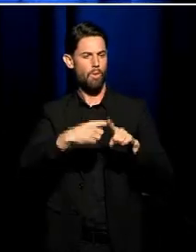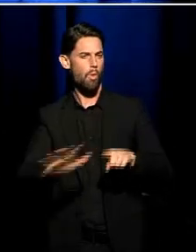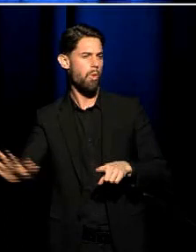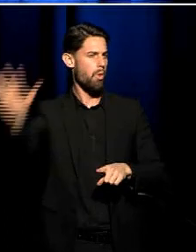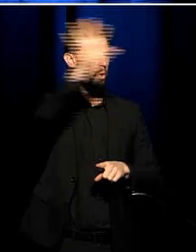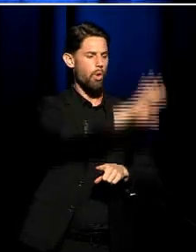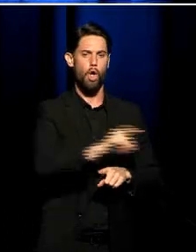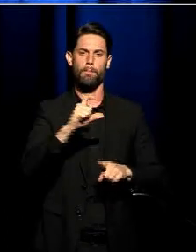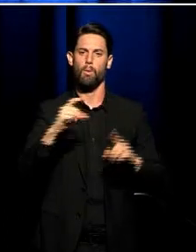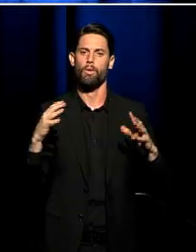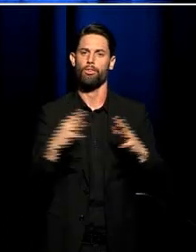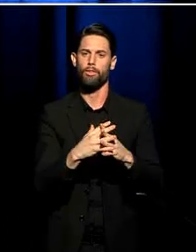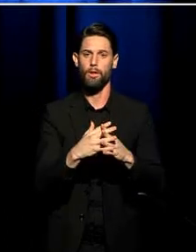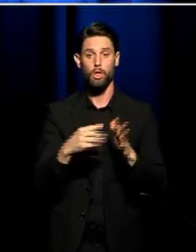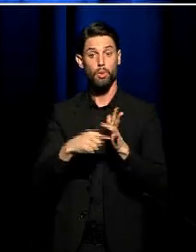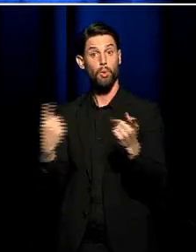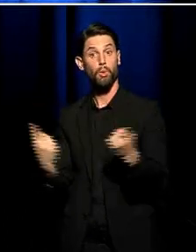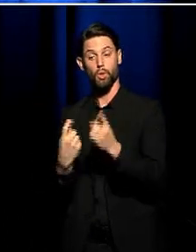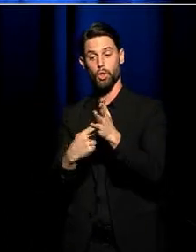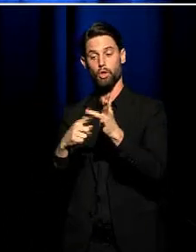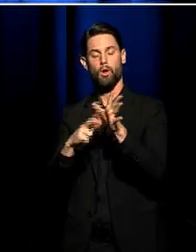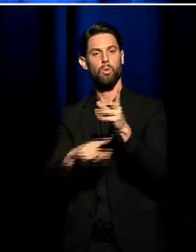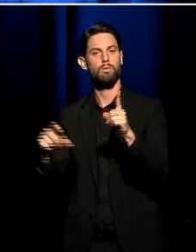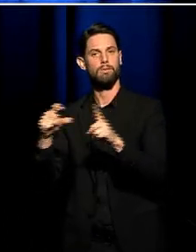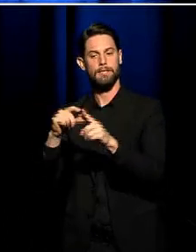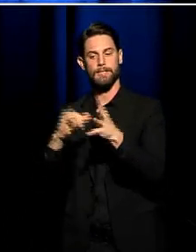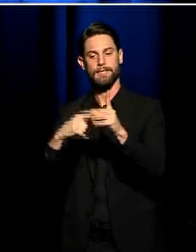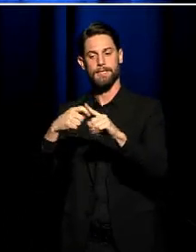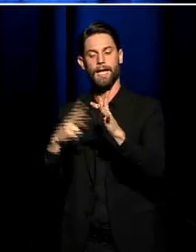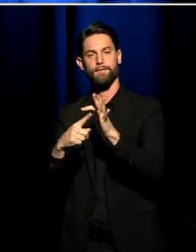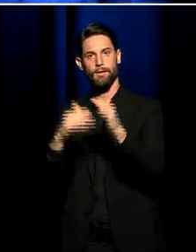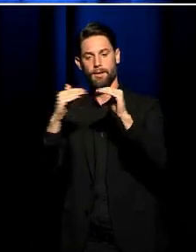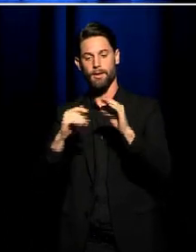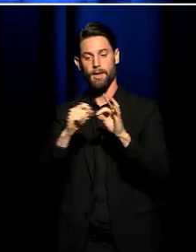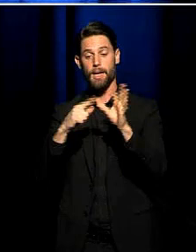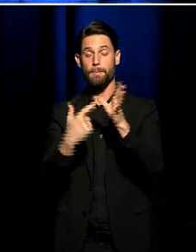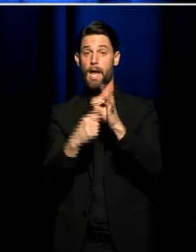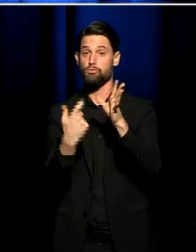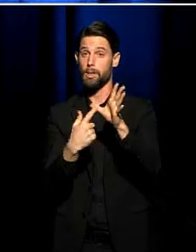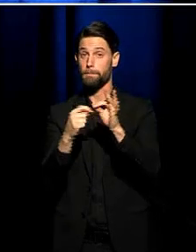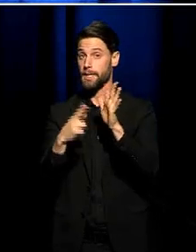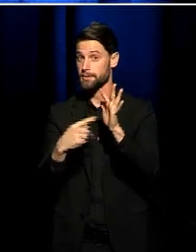To - The Honourable Ronald Sackville AO QC, Ms Barbara Bennett PSM, Dr Rhonda